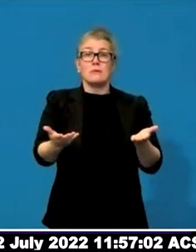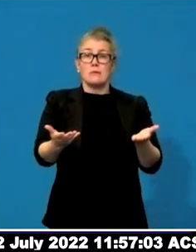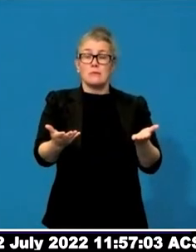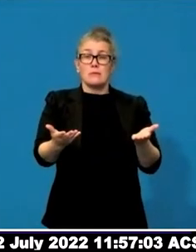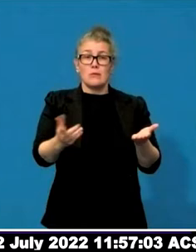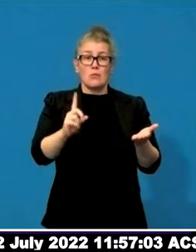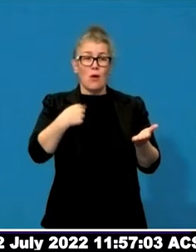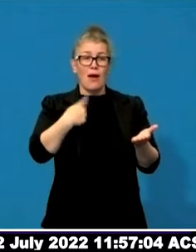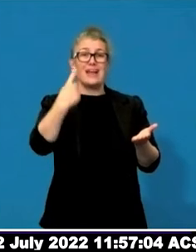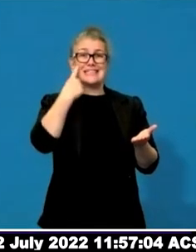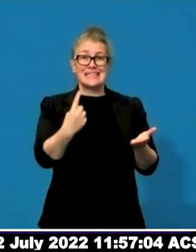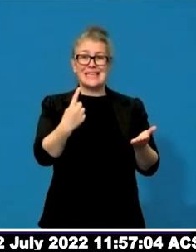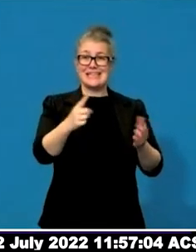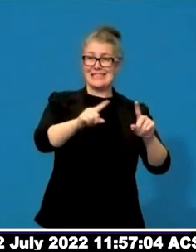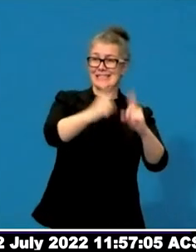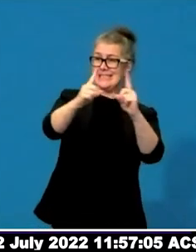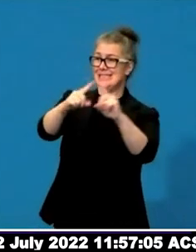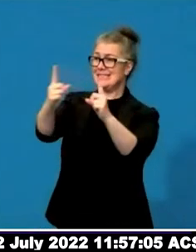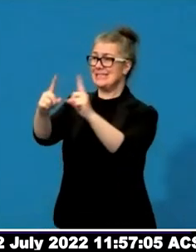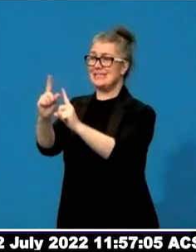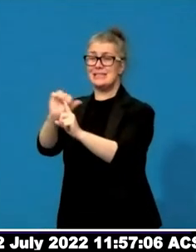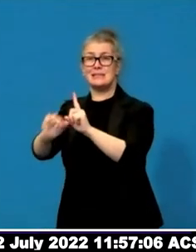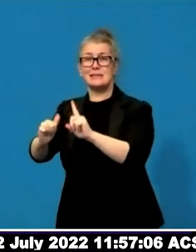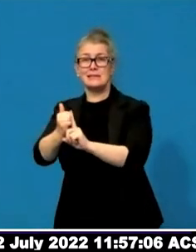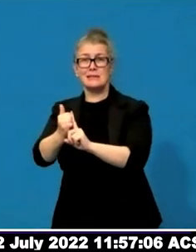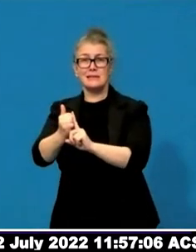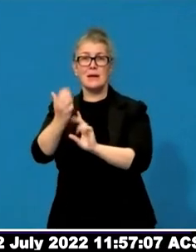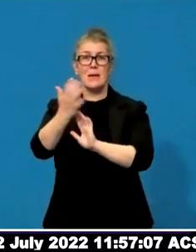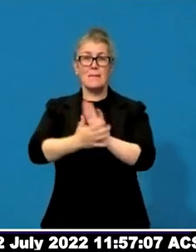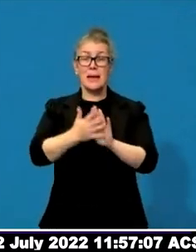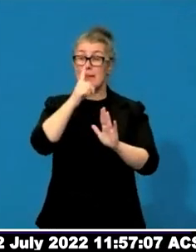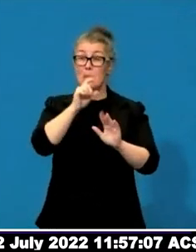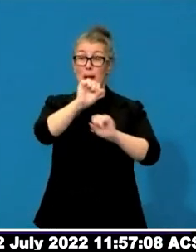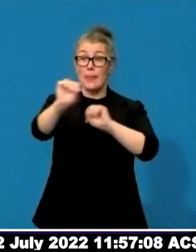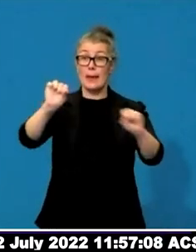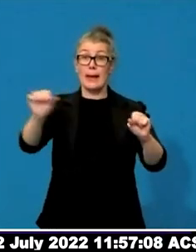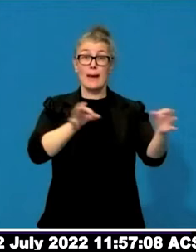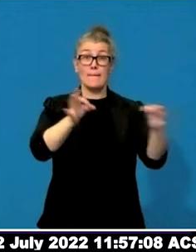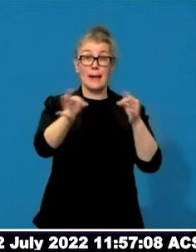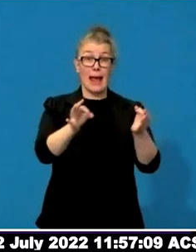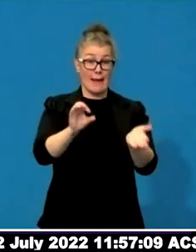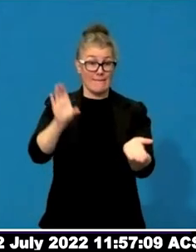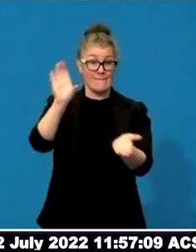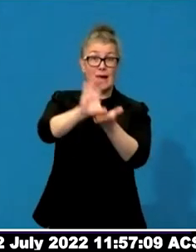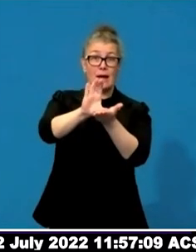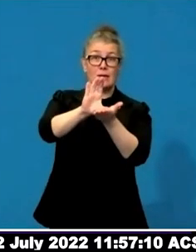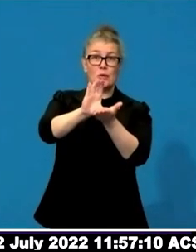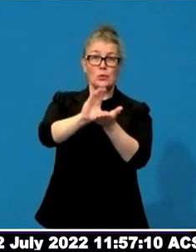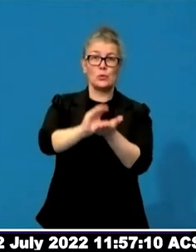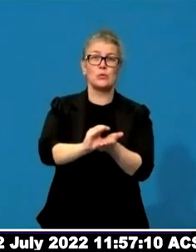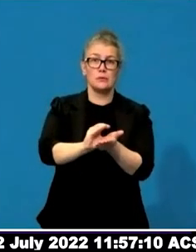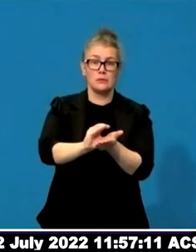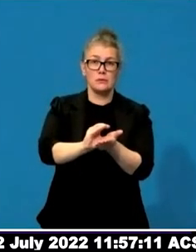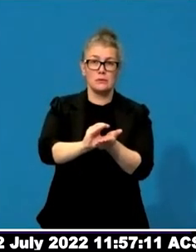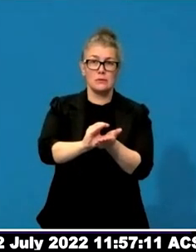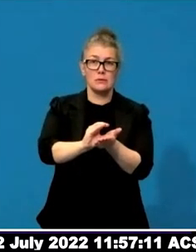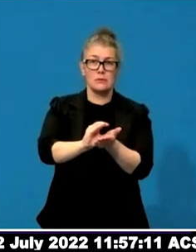is the winding back of people's plans, and it seems to have a financial driver